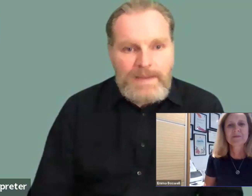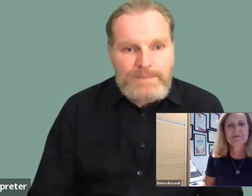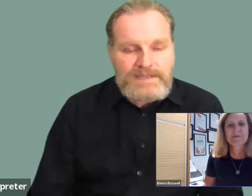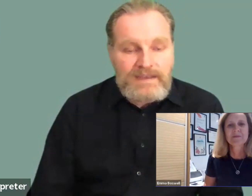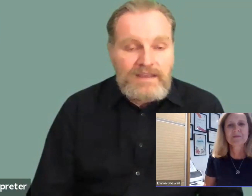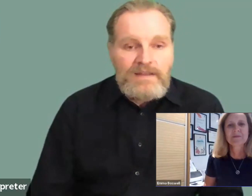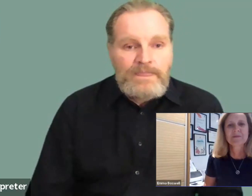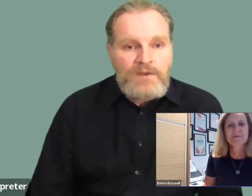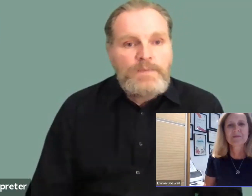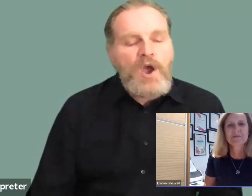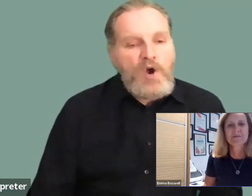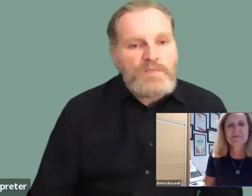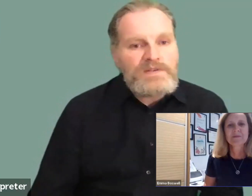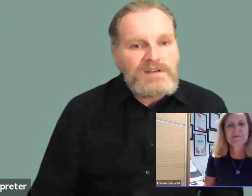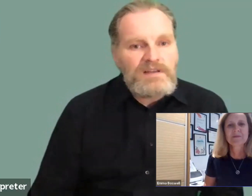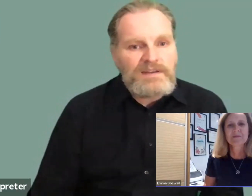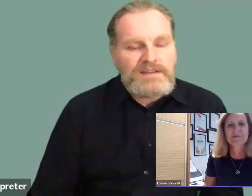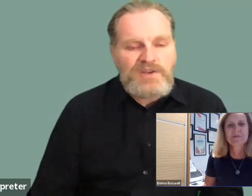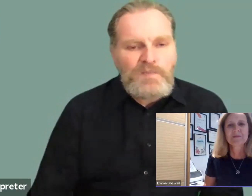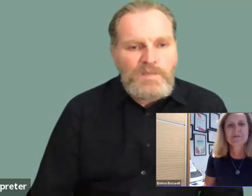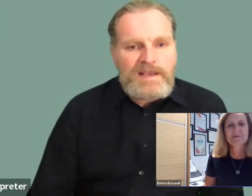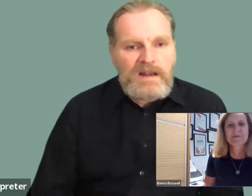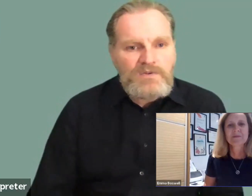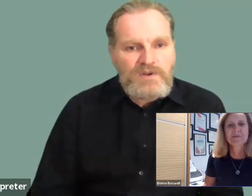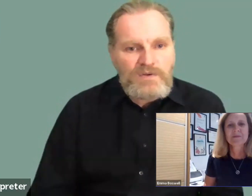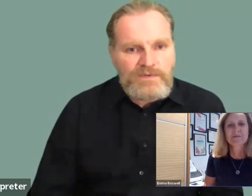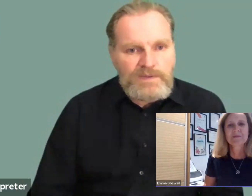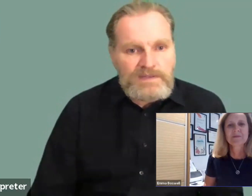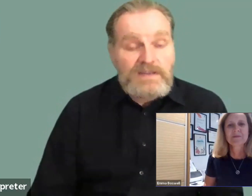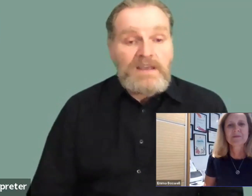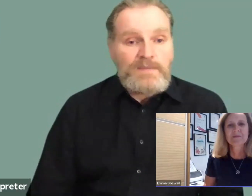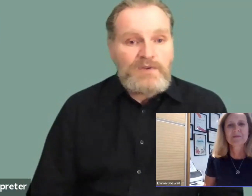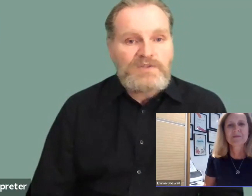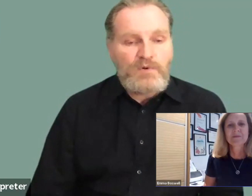haptic. You know, be open to learning. There's no point being closed off from it. Because the